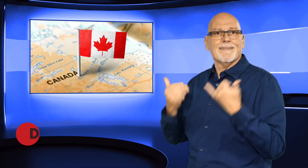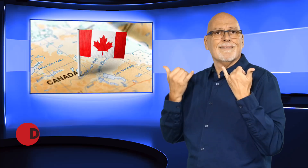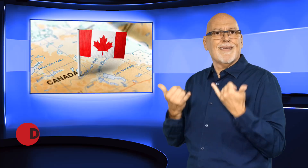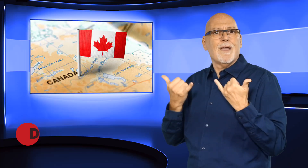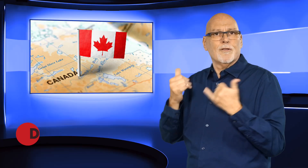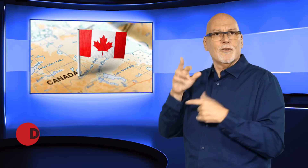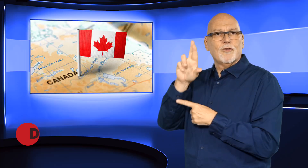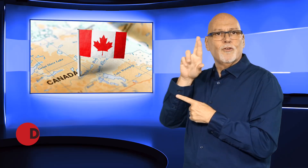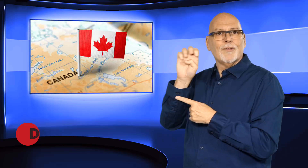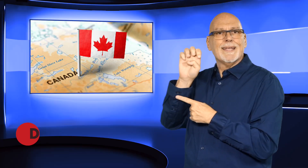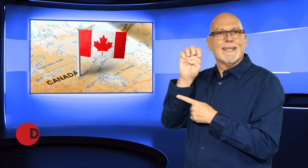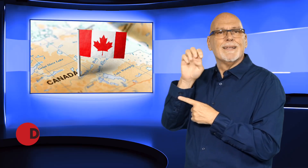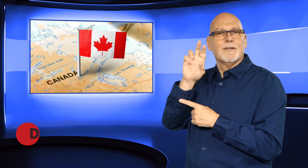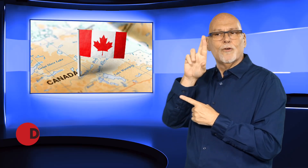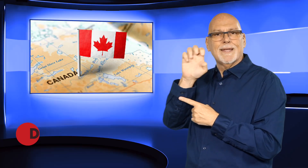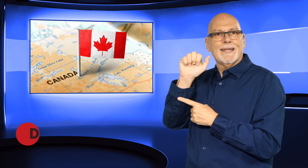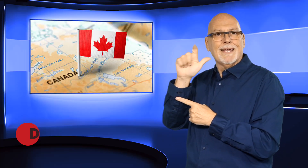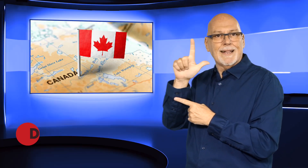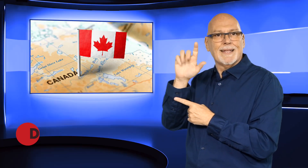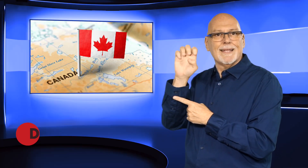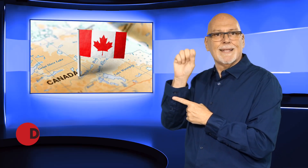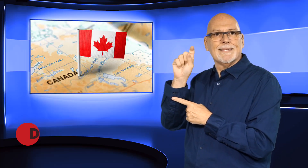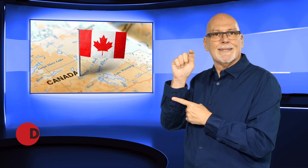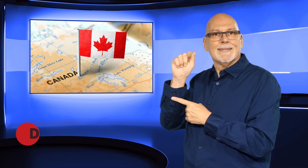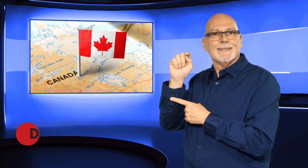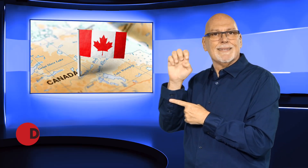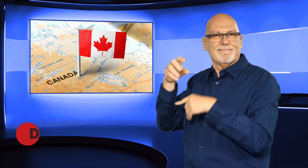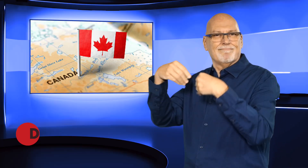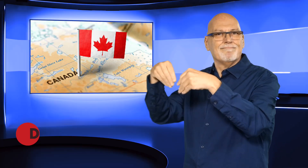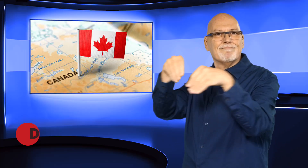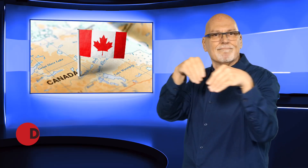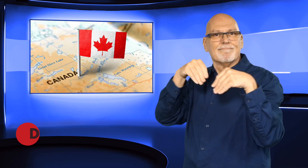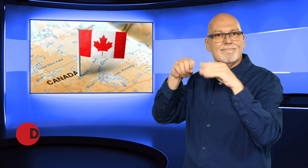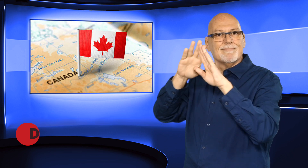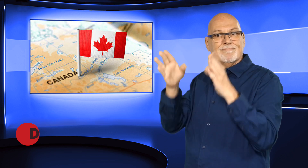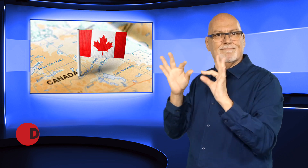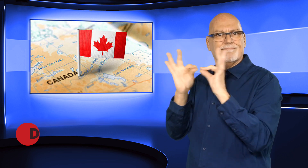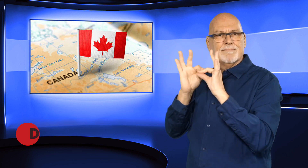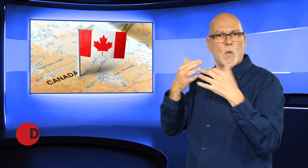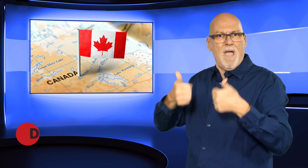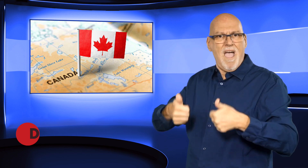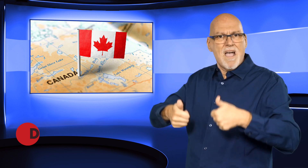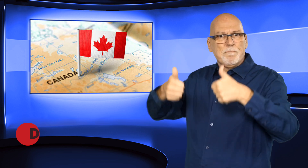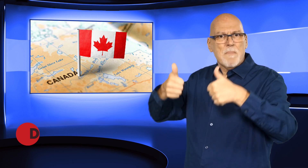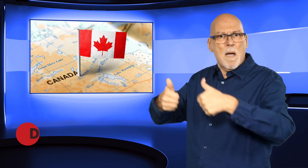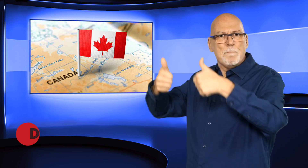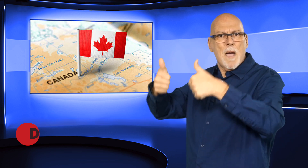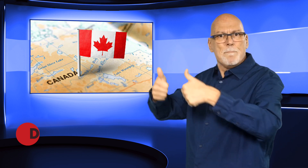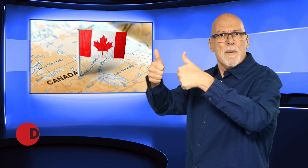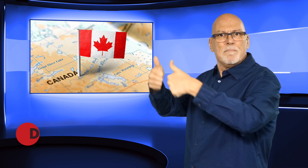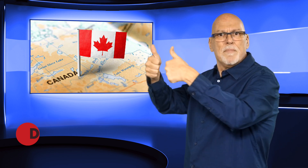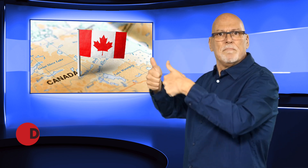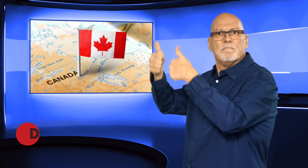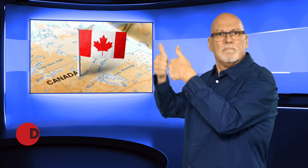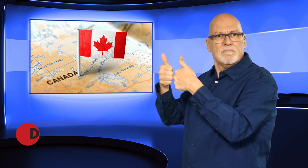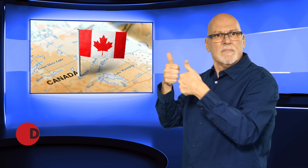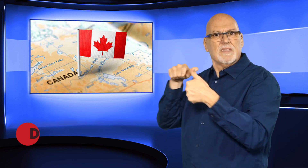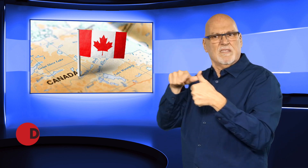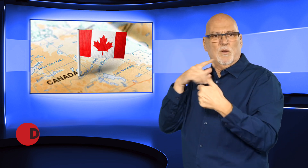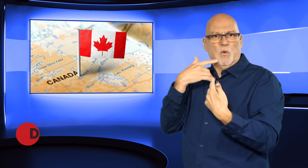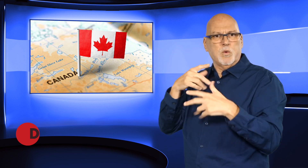[ANSELMO]: Real estate prices have gone up significantly making